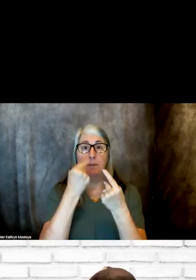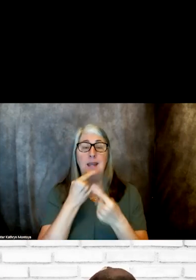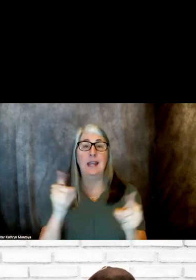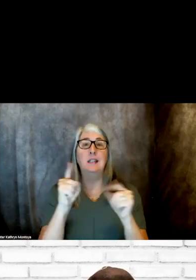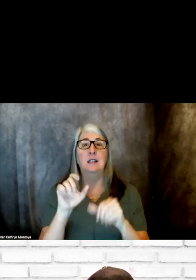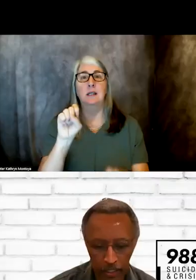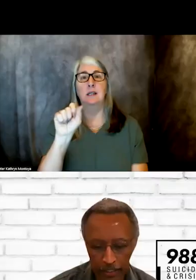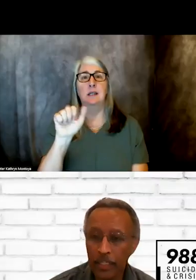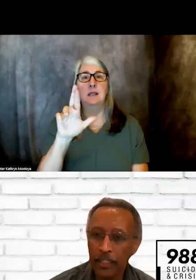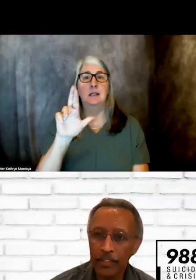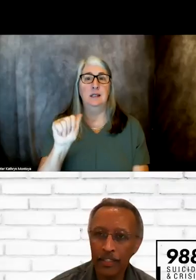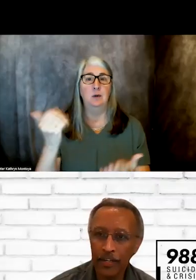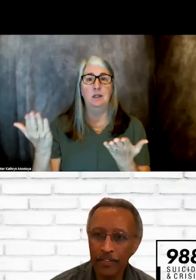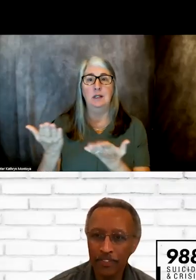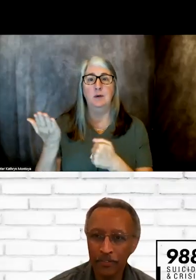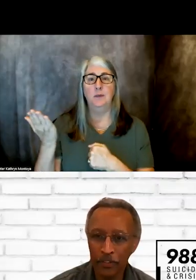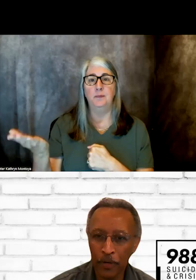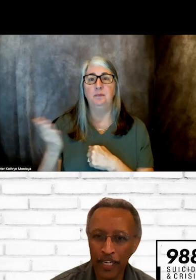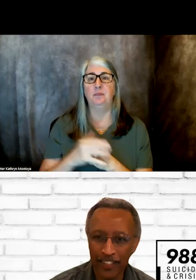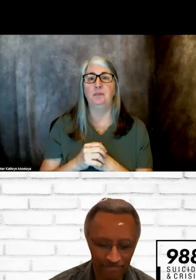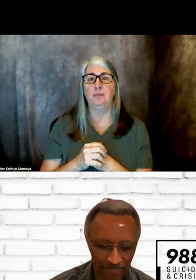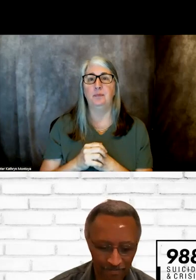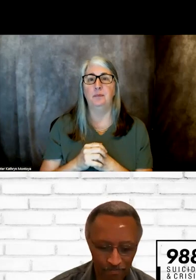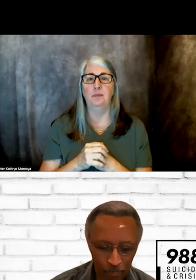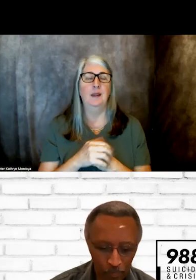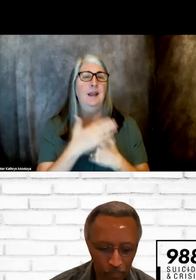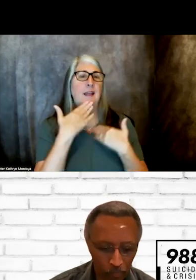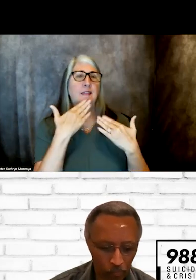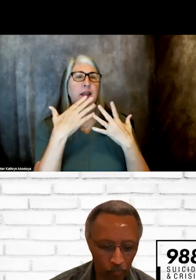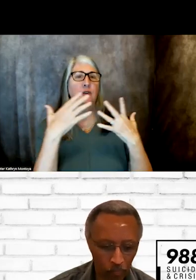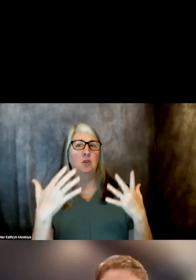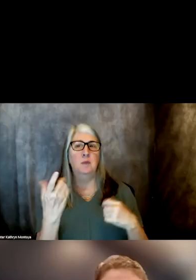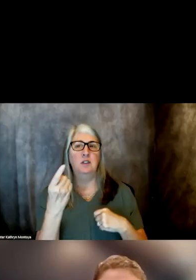CORCORAN WITH US. >> THANK YOU. NOW WE HAVE THE